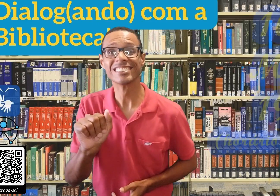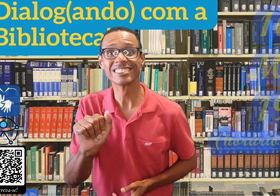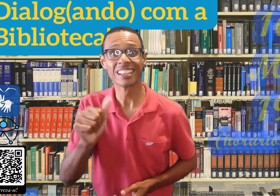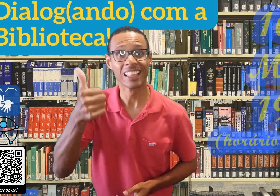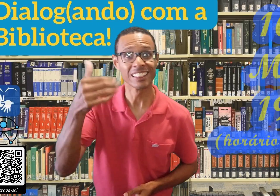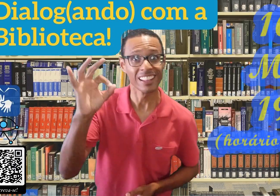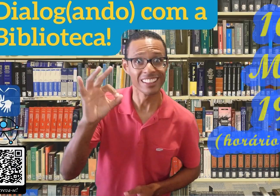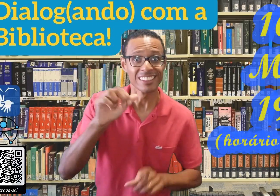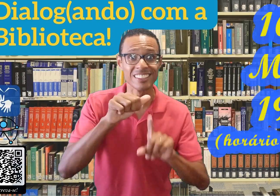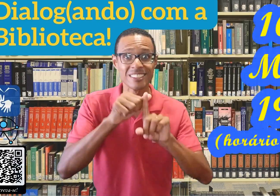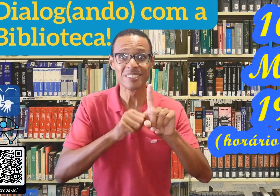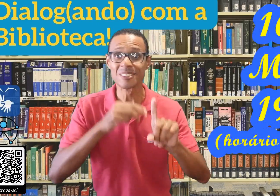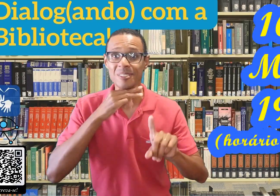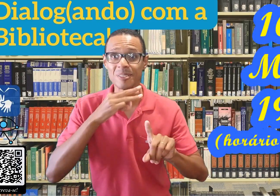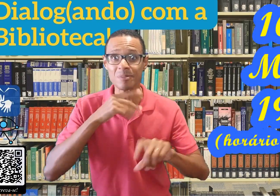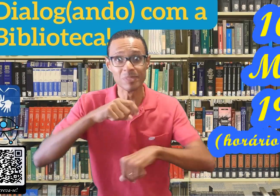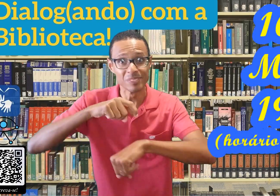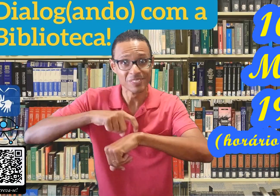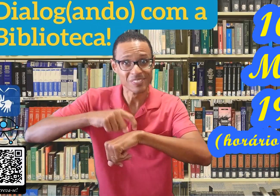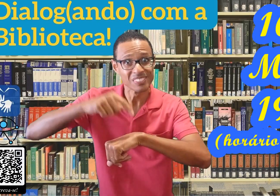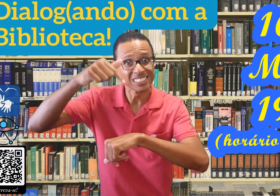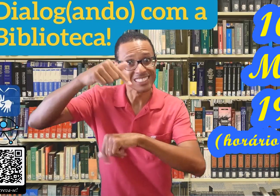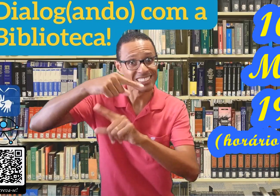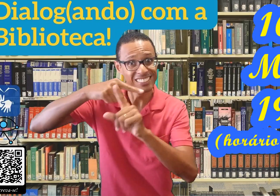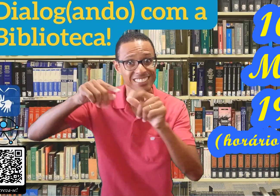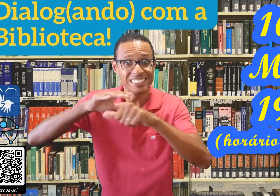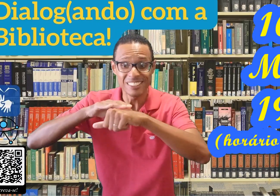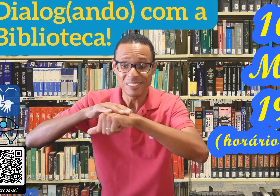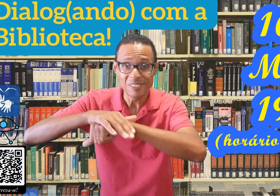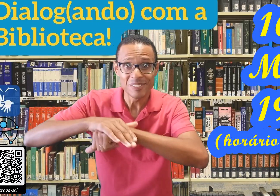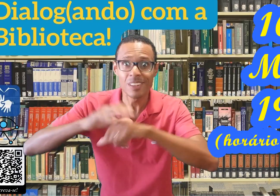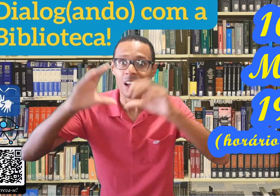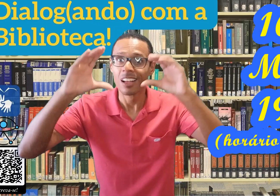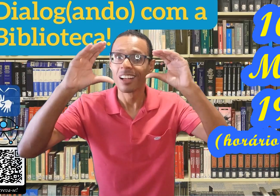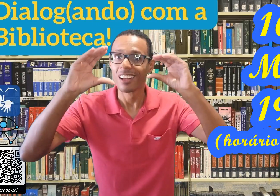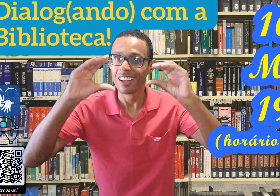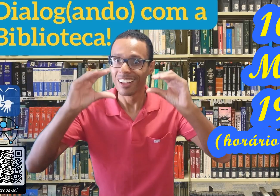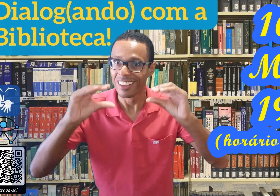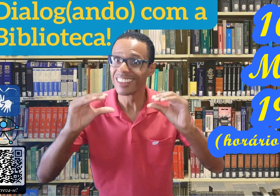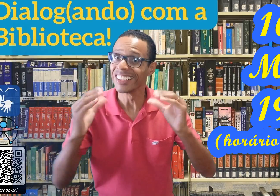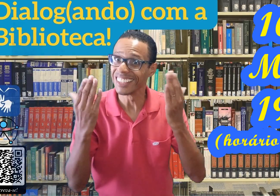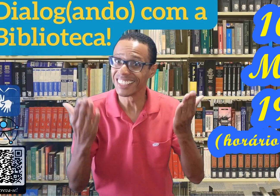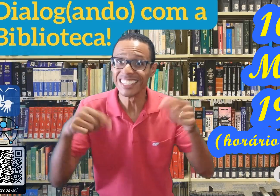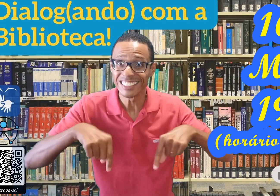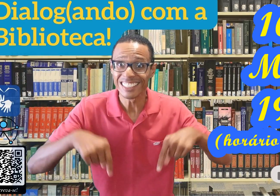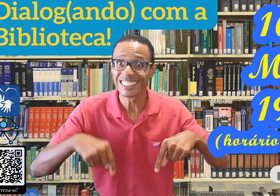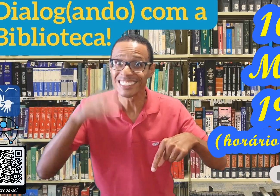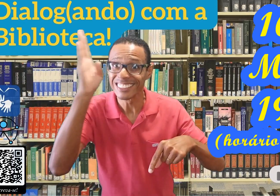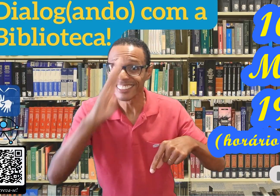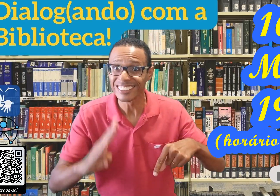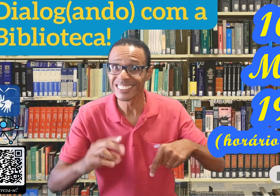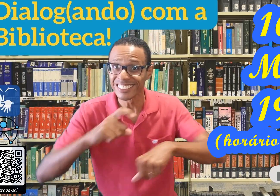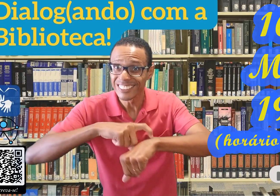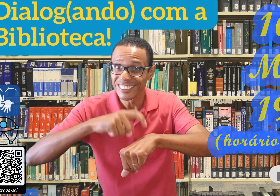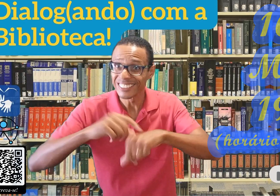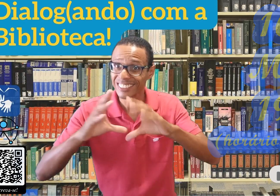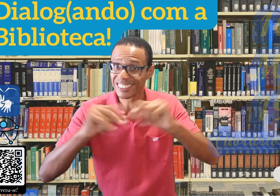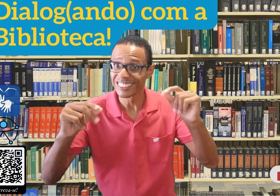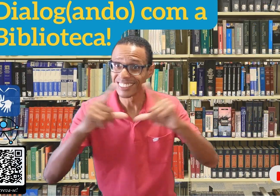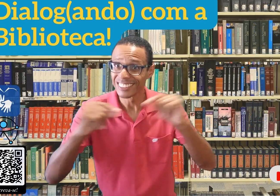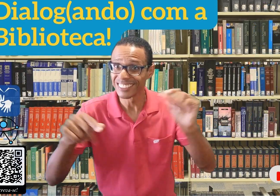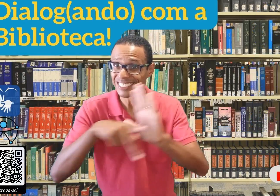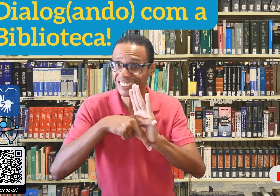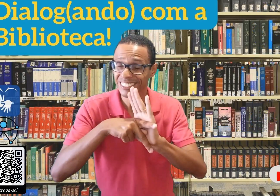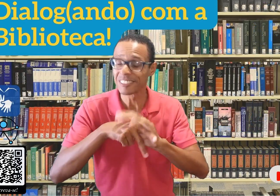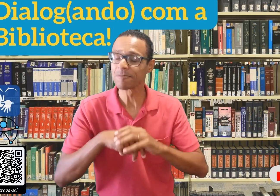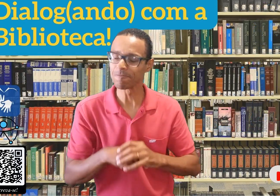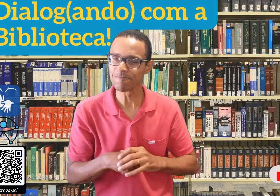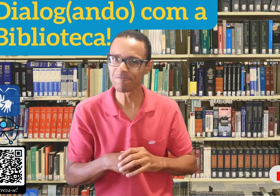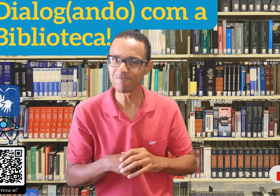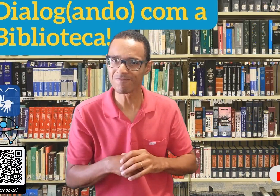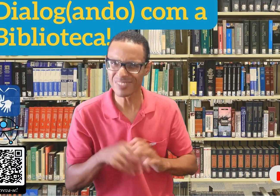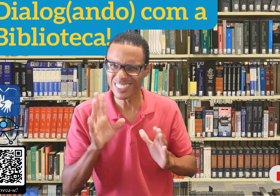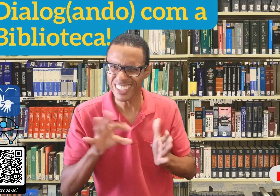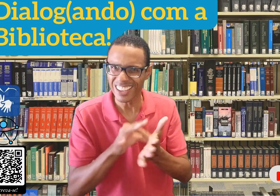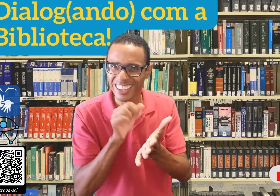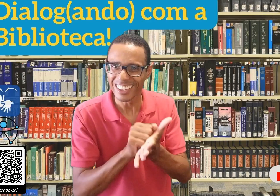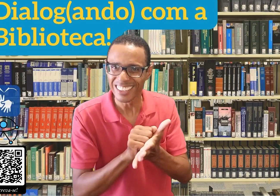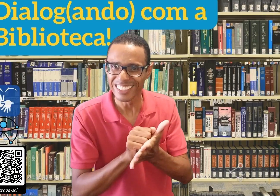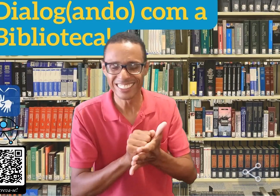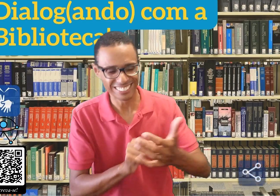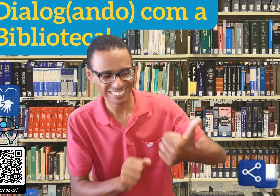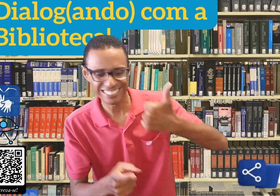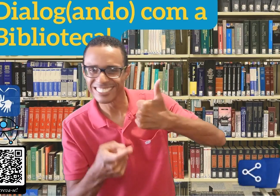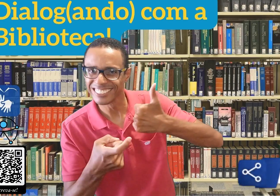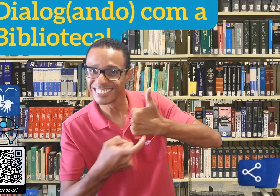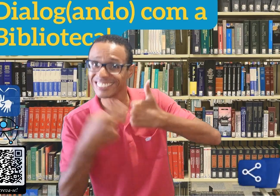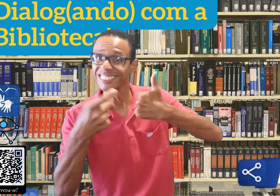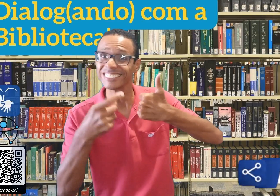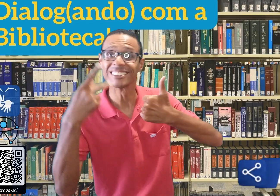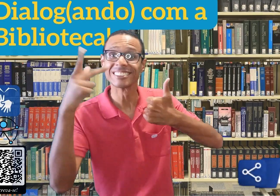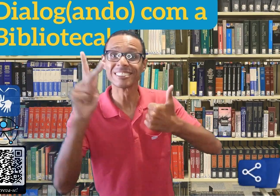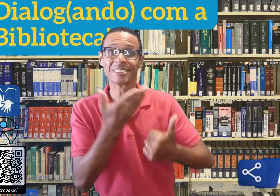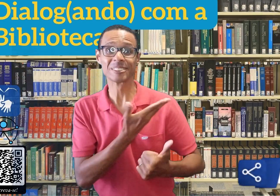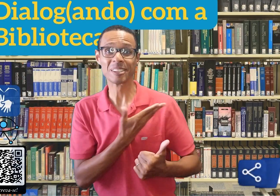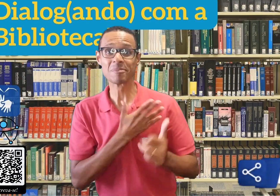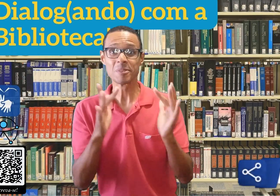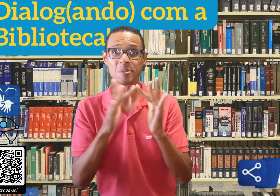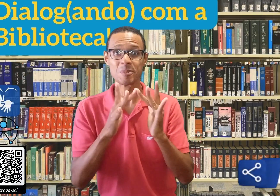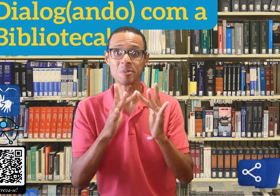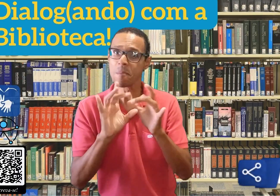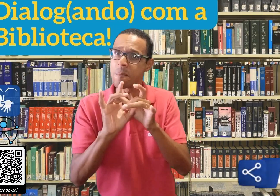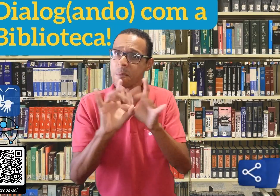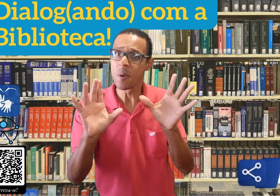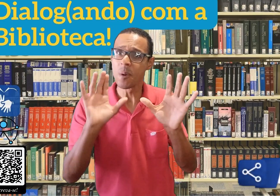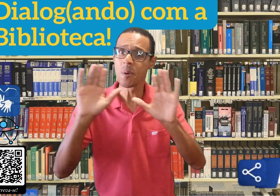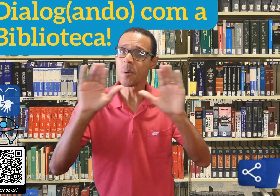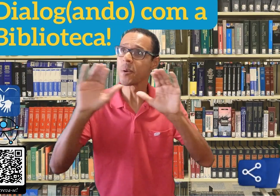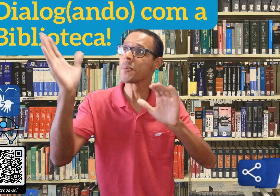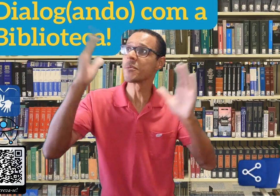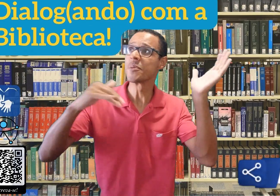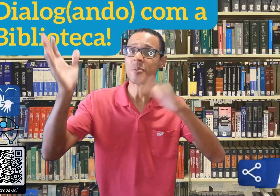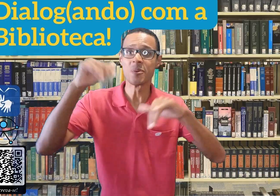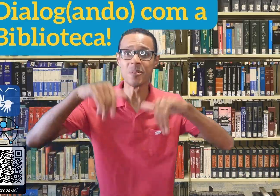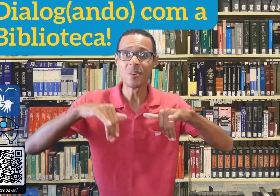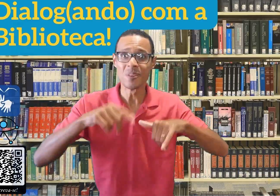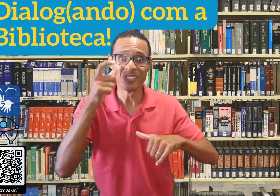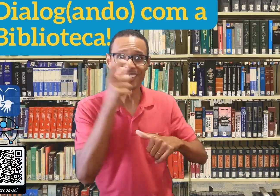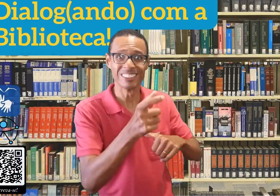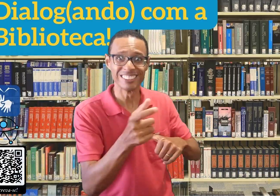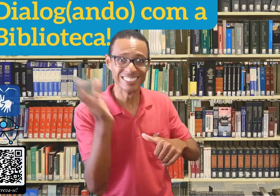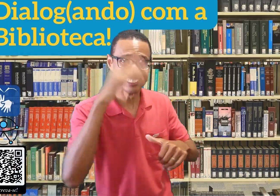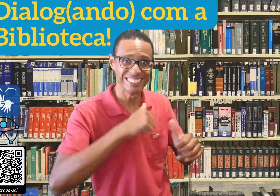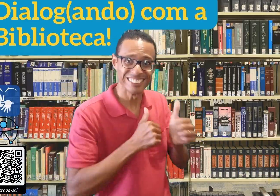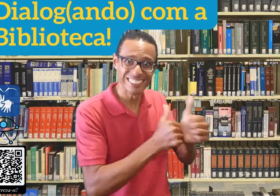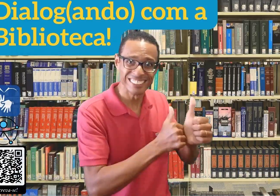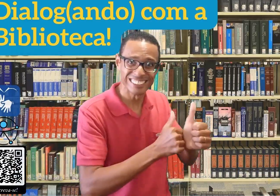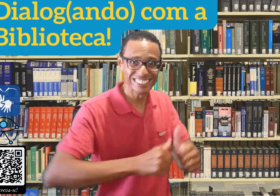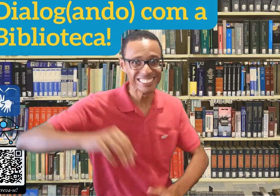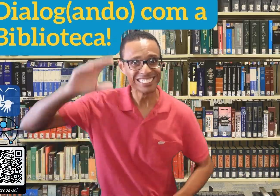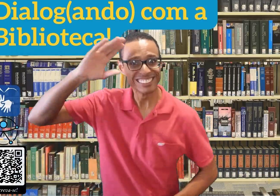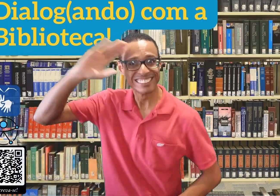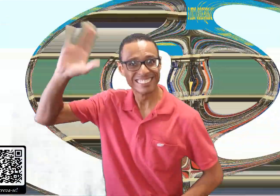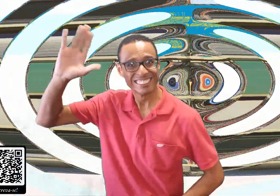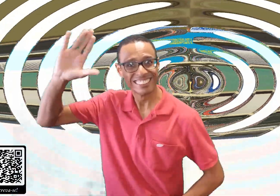PRORROGADO PARA 17 DE MARÇO - 19h30!